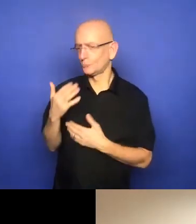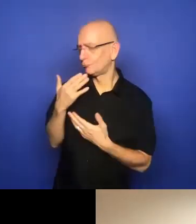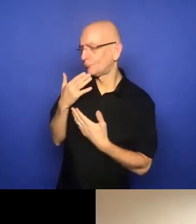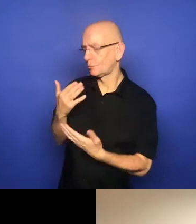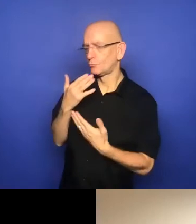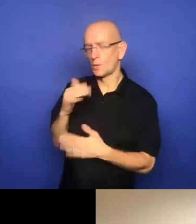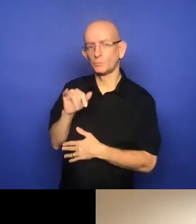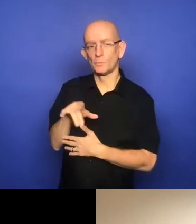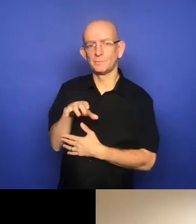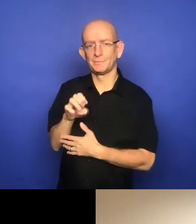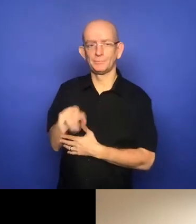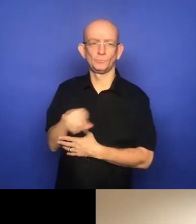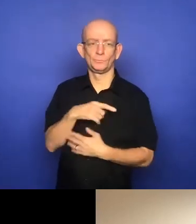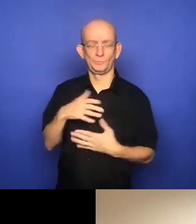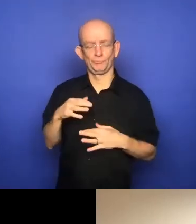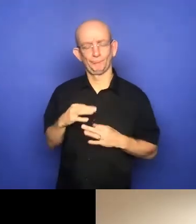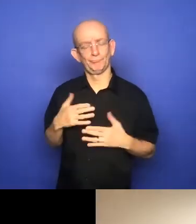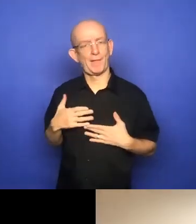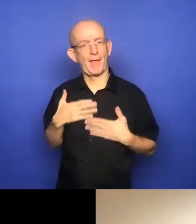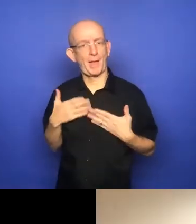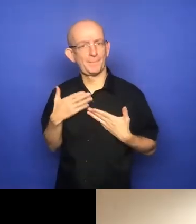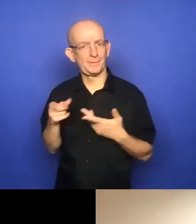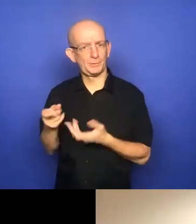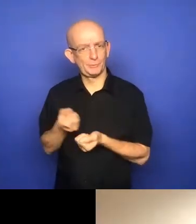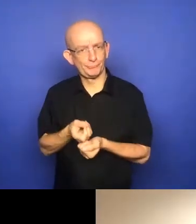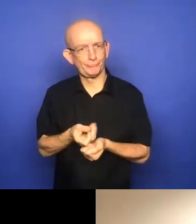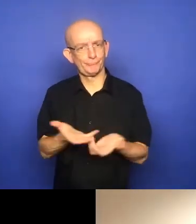you, José. We definitely are happy with the